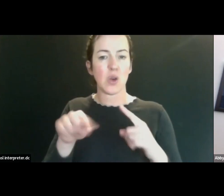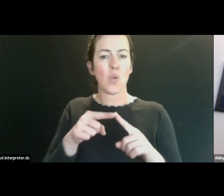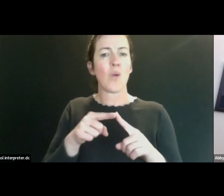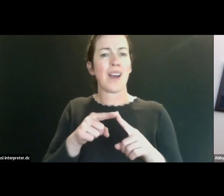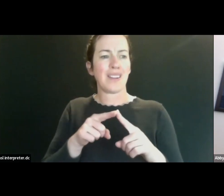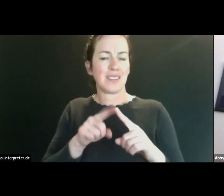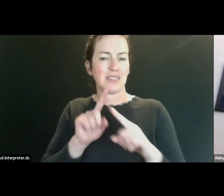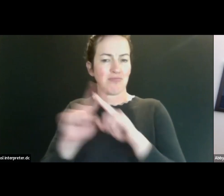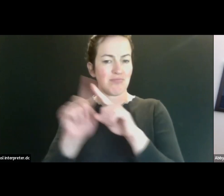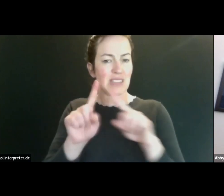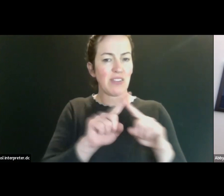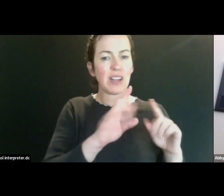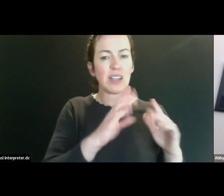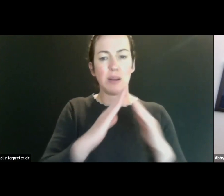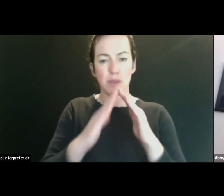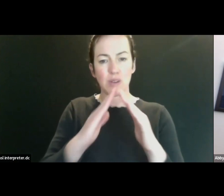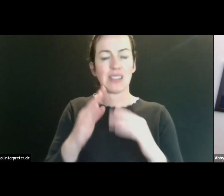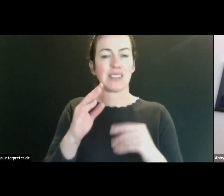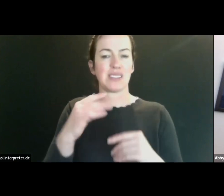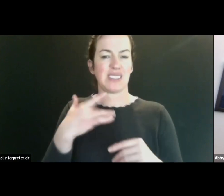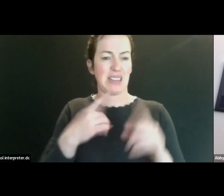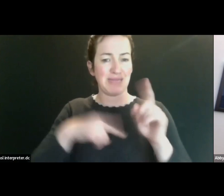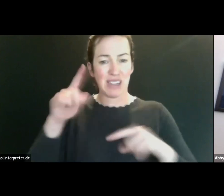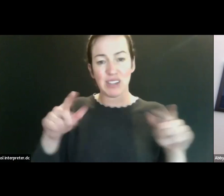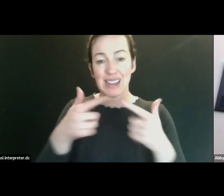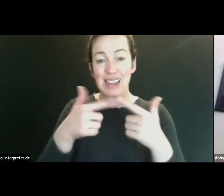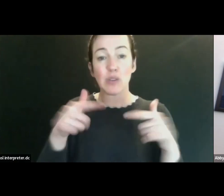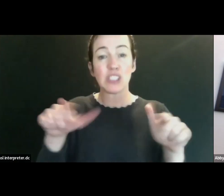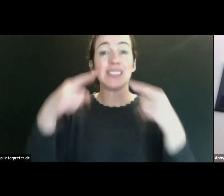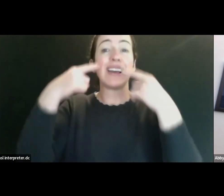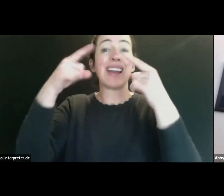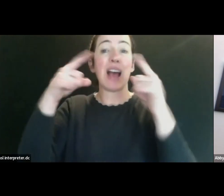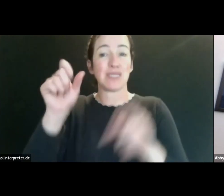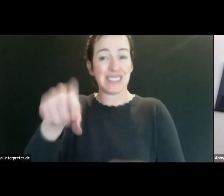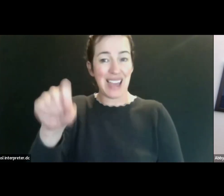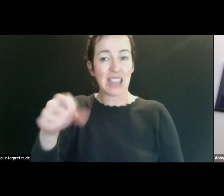communities, they make the announcements in different languages. We…we have, I think,